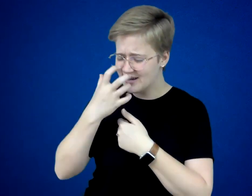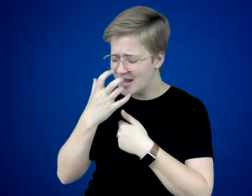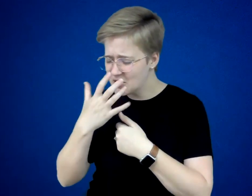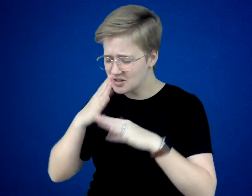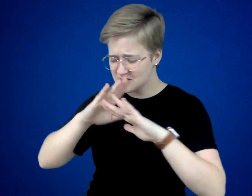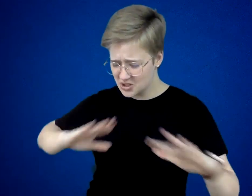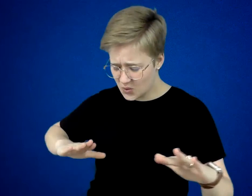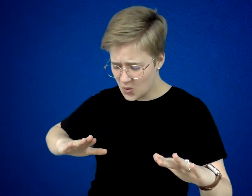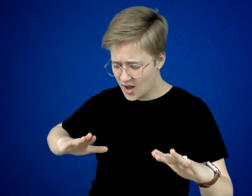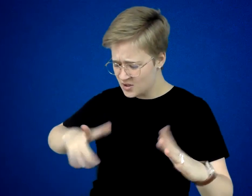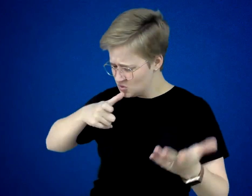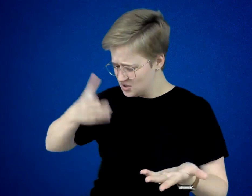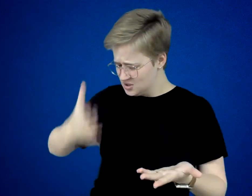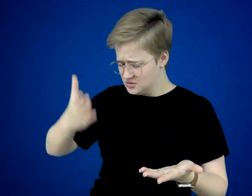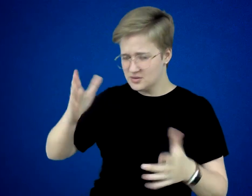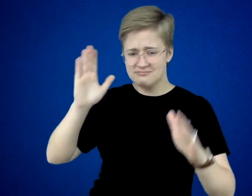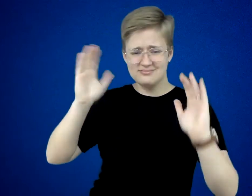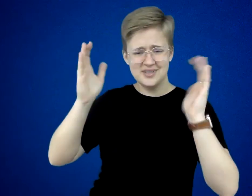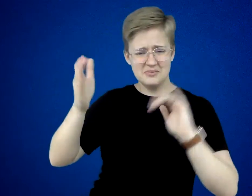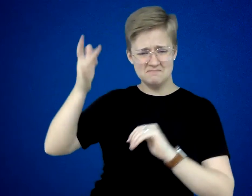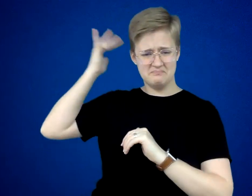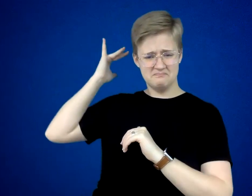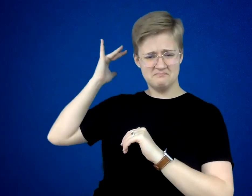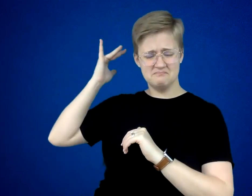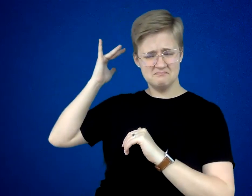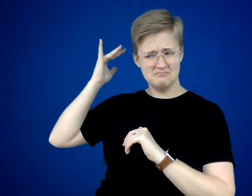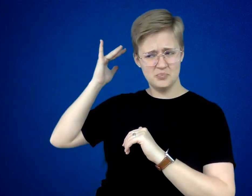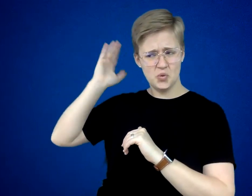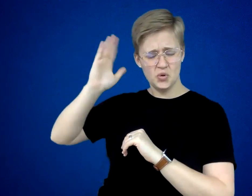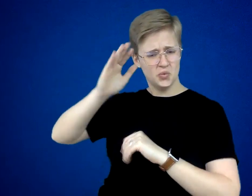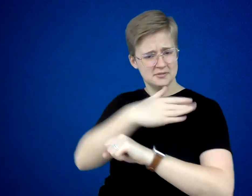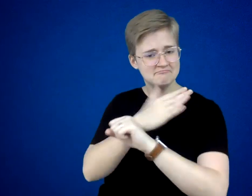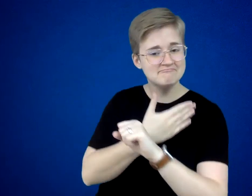comparing it to the way he used to sing and smile, when his father jerked awake.